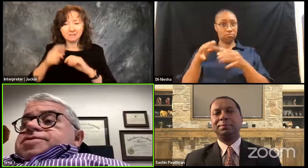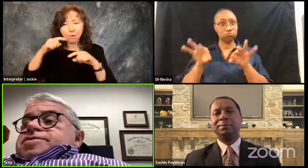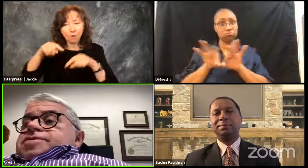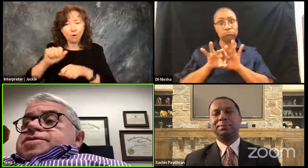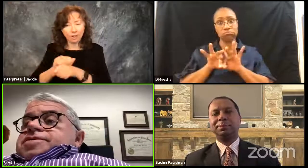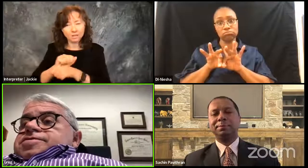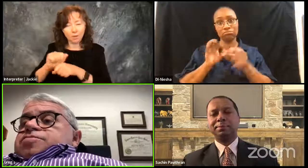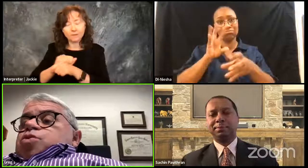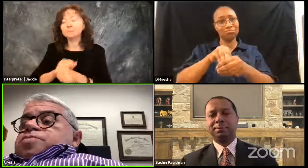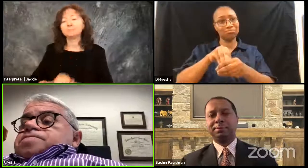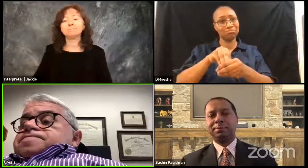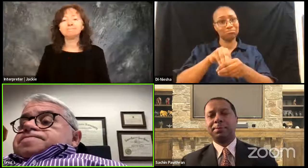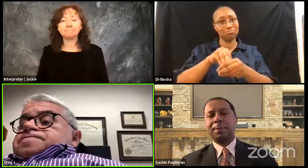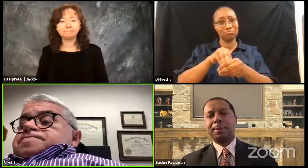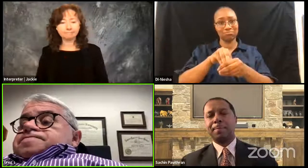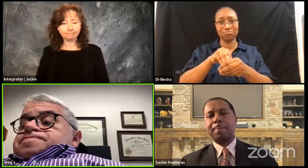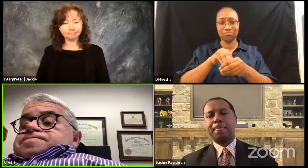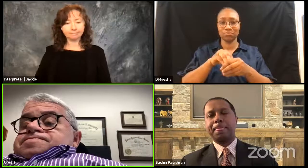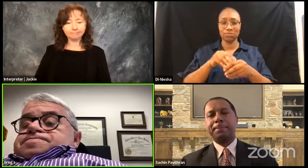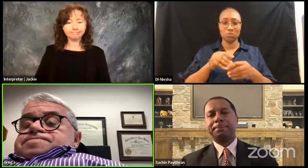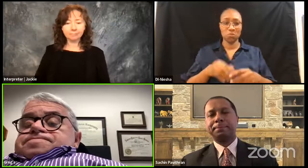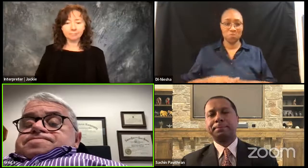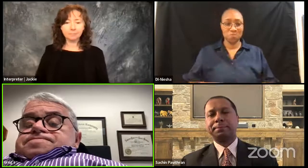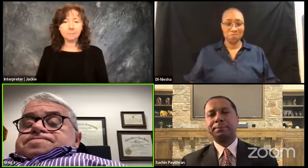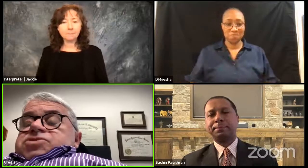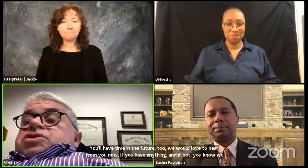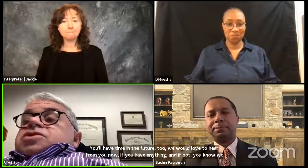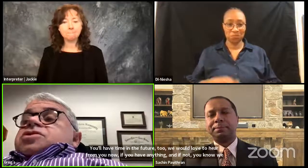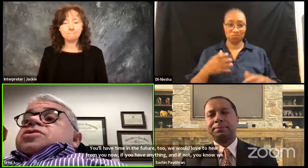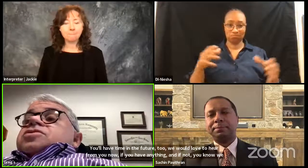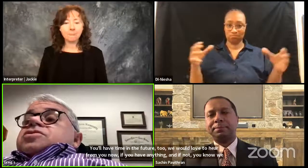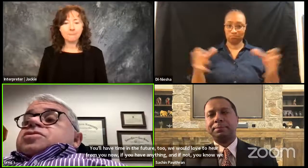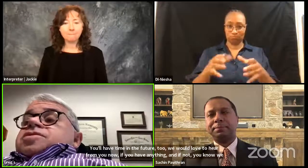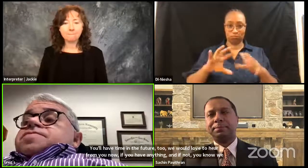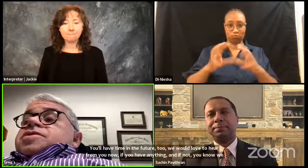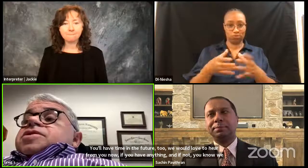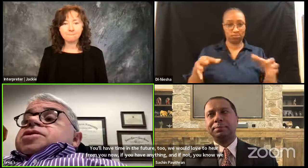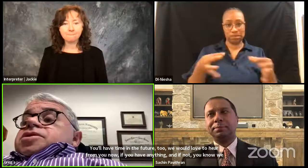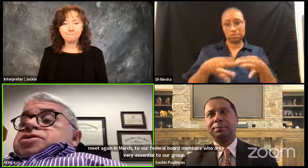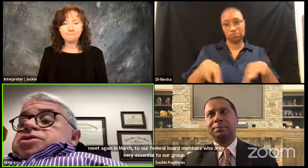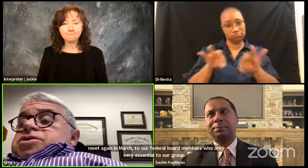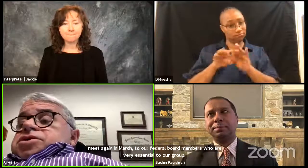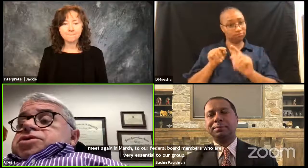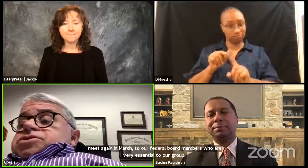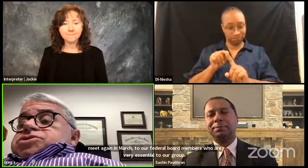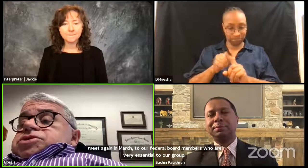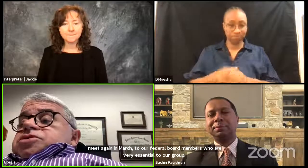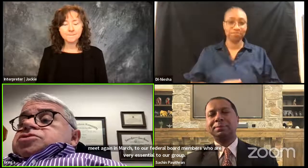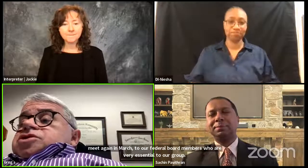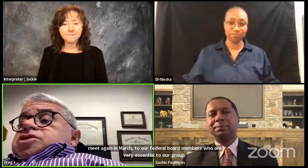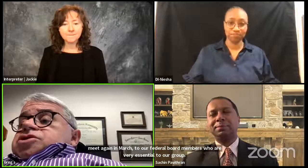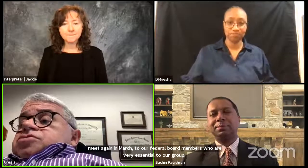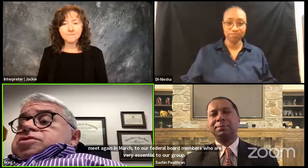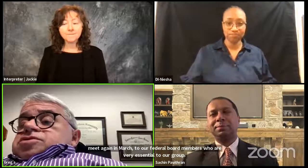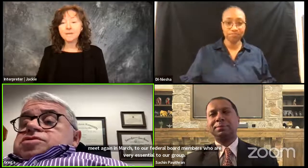And board. All right. Seeing none, thank you.